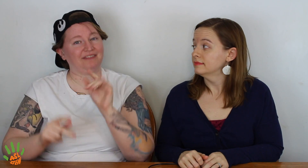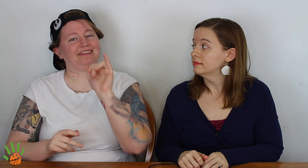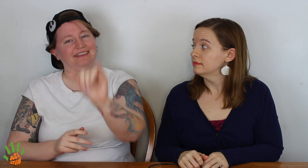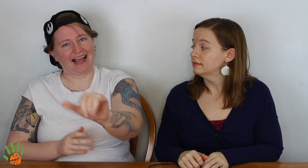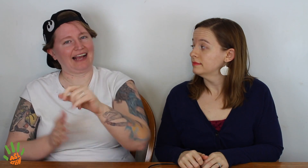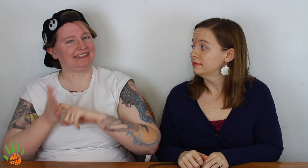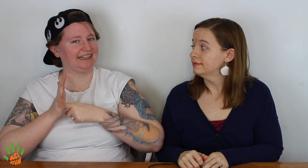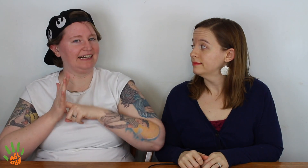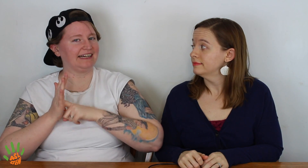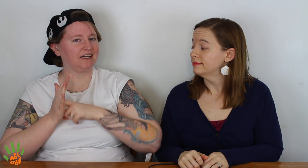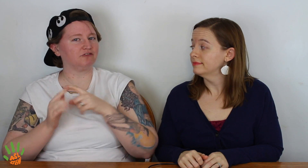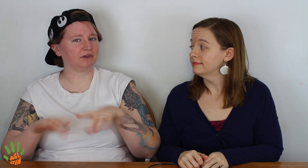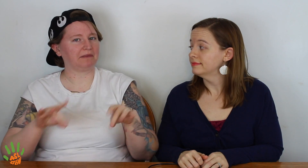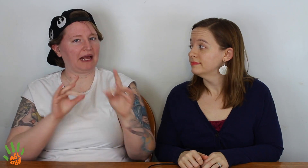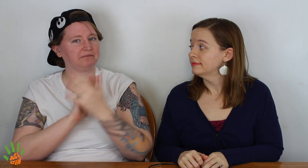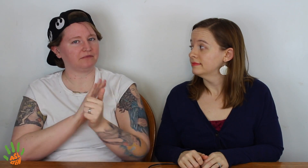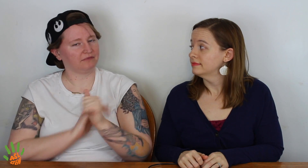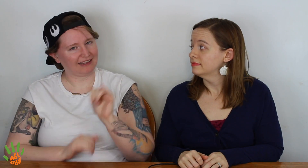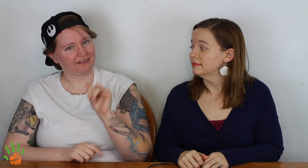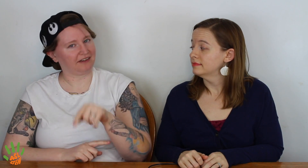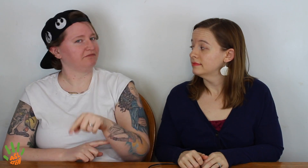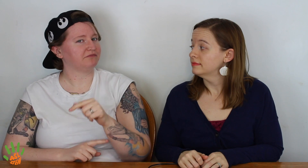Get involved with Deaf people. That's the key to picking up skills.